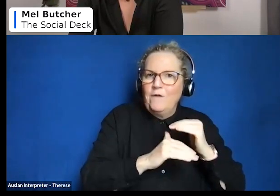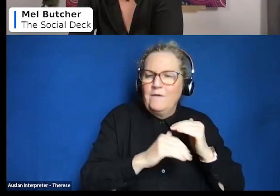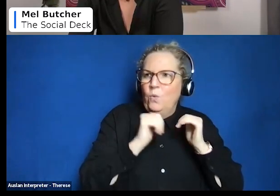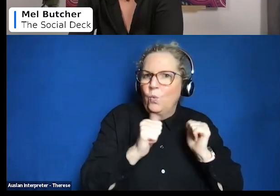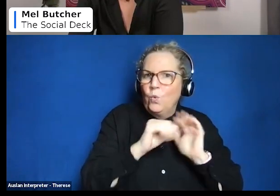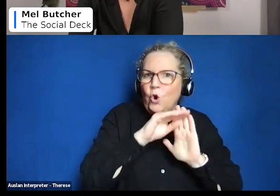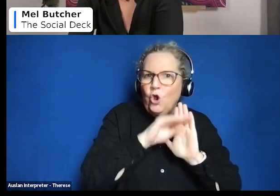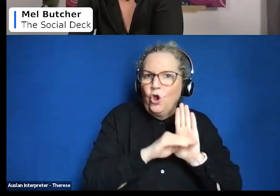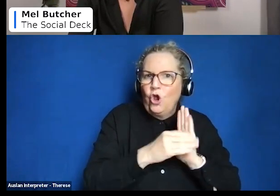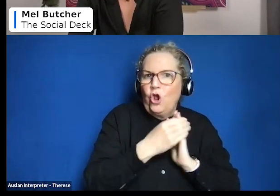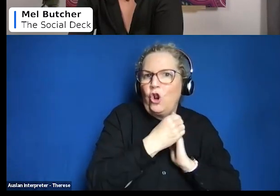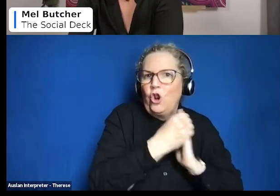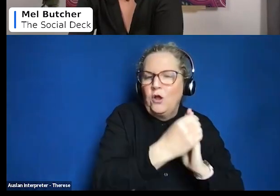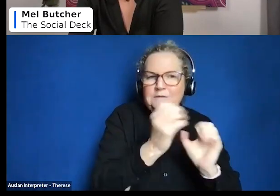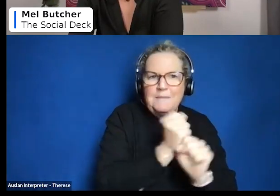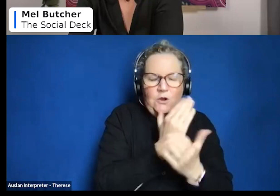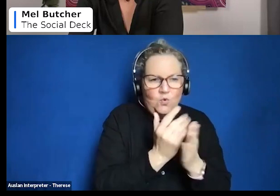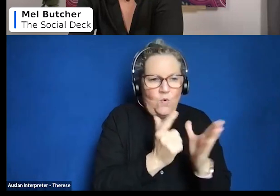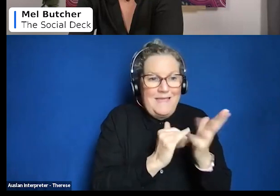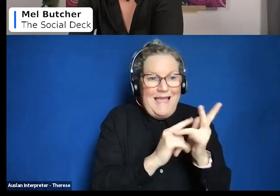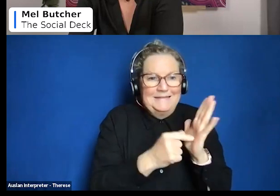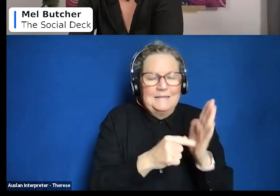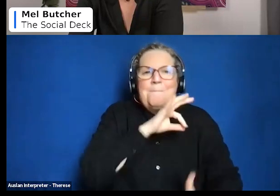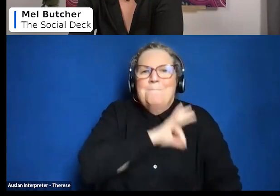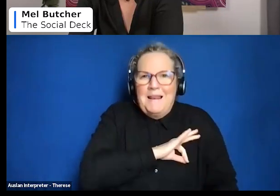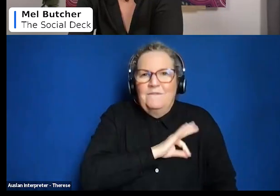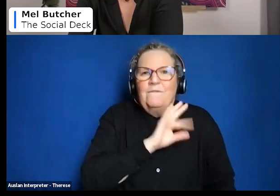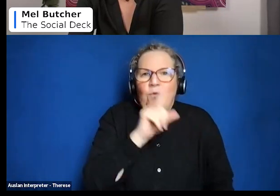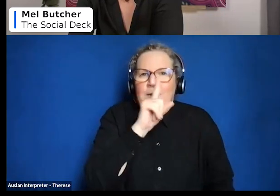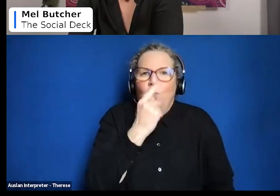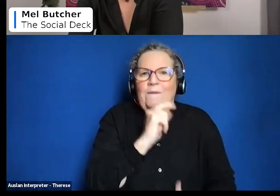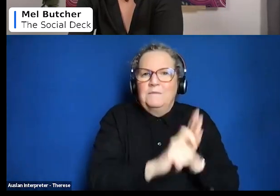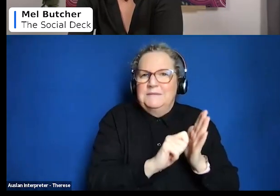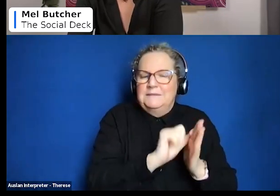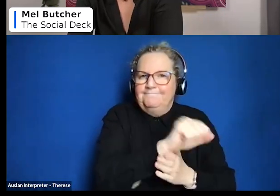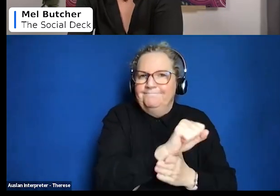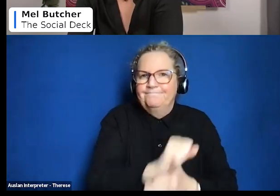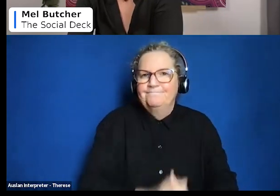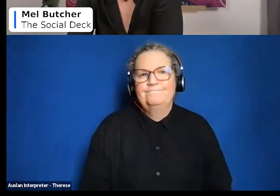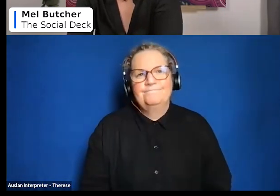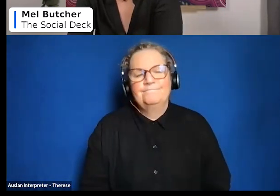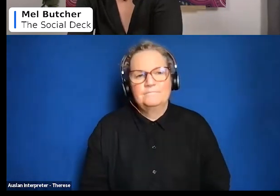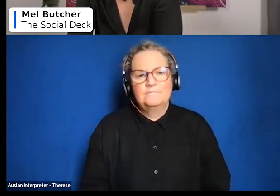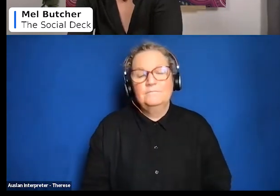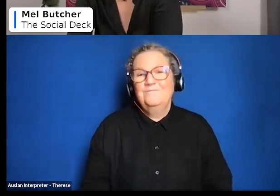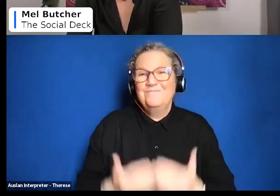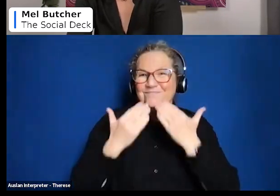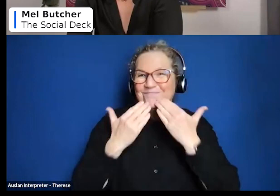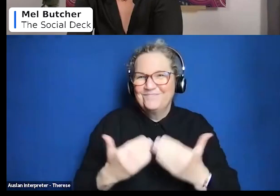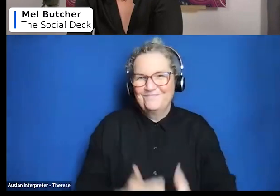on making sure that the asset was for the benefit of people with disability. Thanks very much, Catherine.